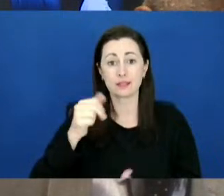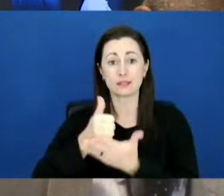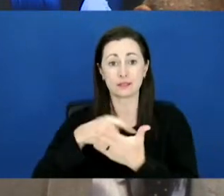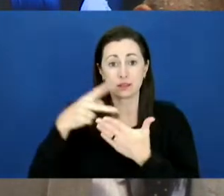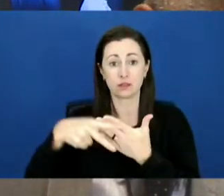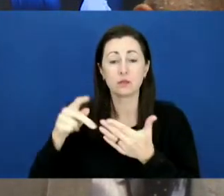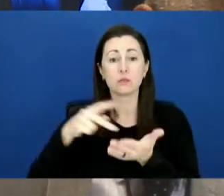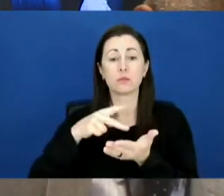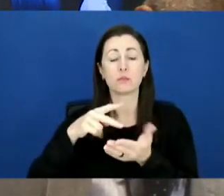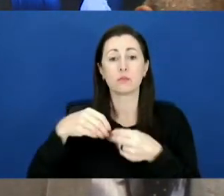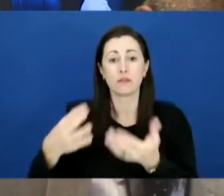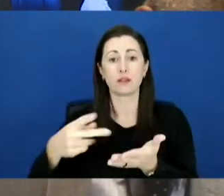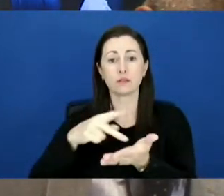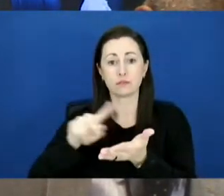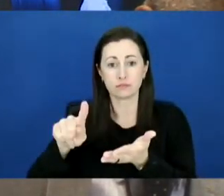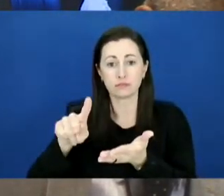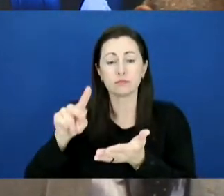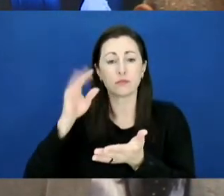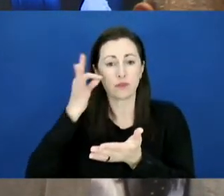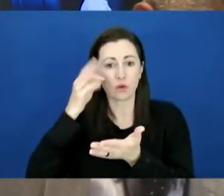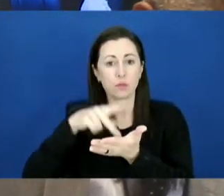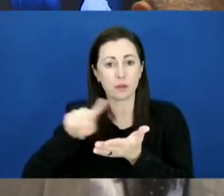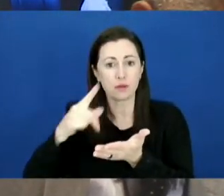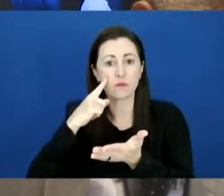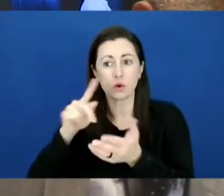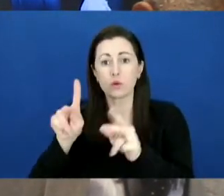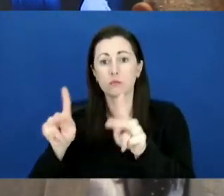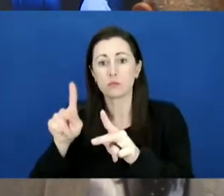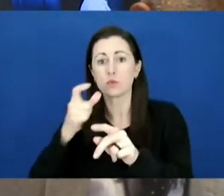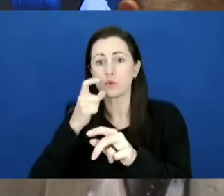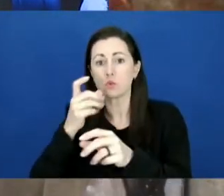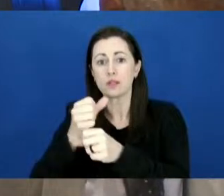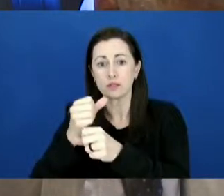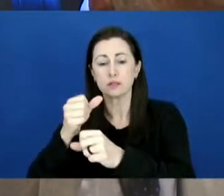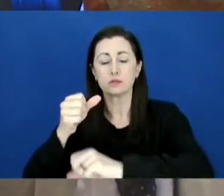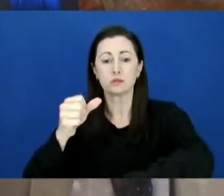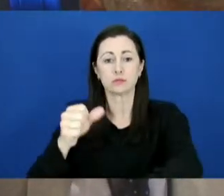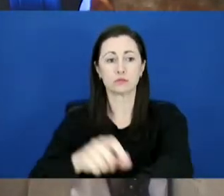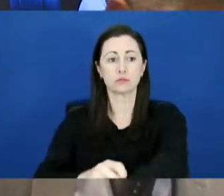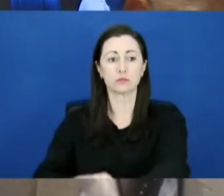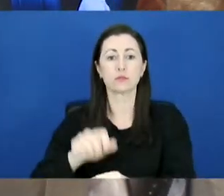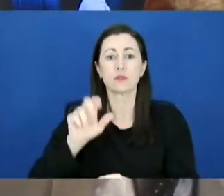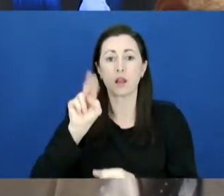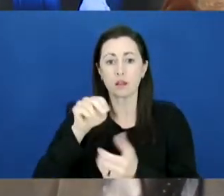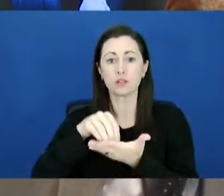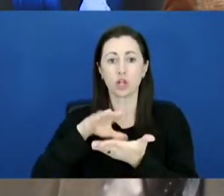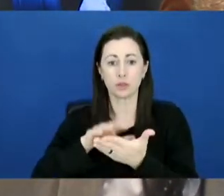THAT THE STATE CRIMINAL ALIEN ASSISTANCE PROGRAM PROVIDES